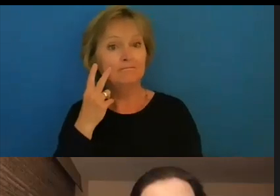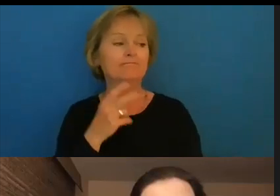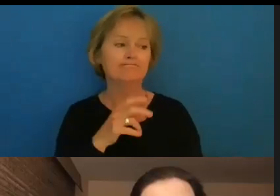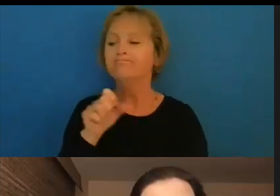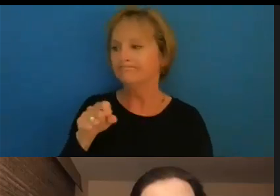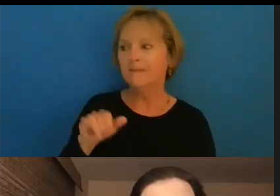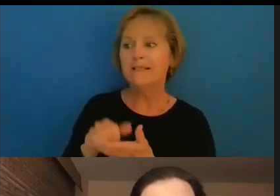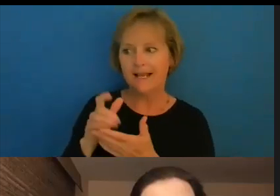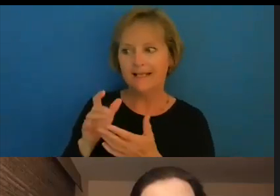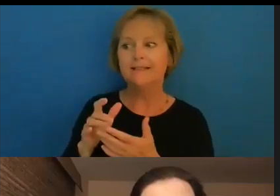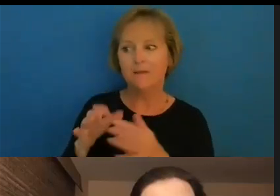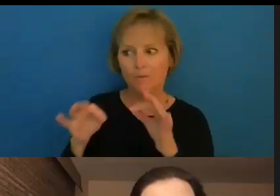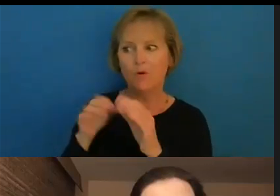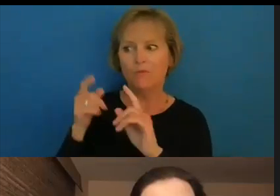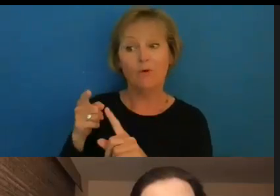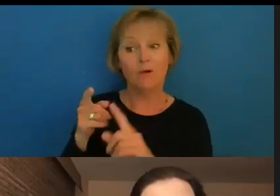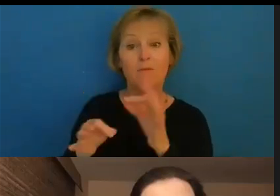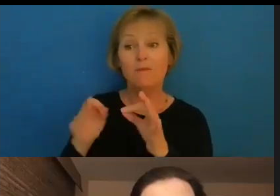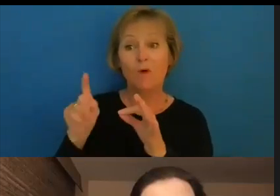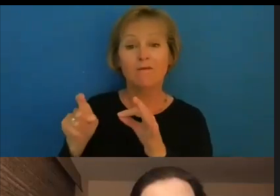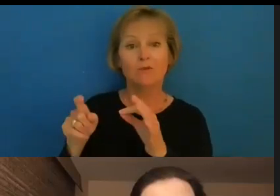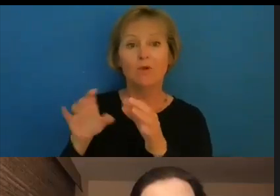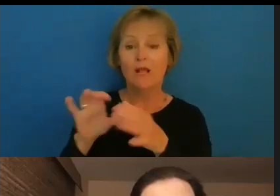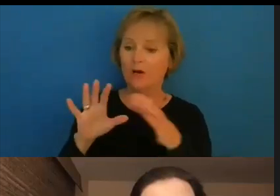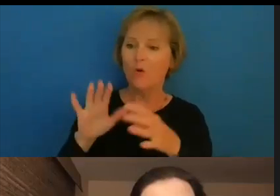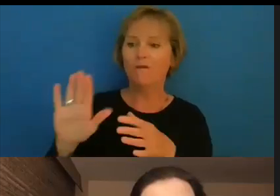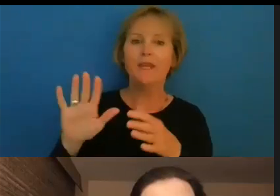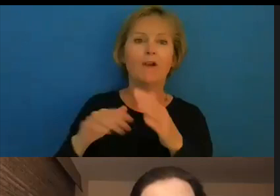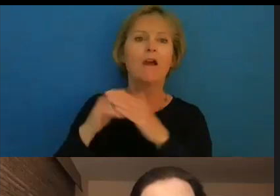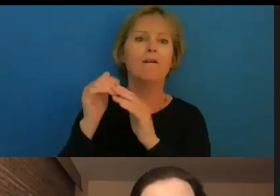People are going to have to let go of their comfort. And thats, uh, woooo...